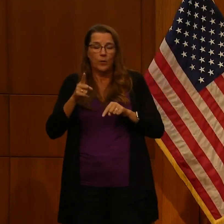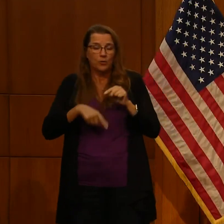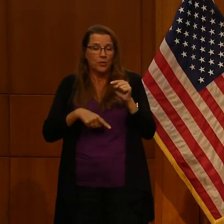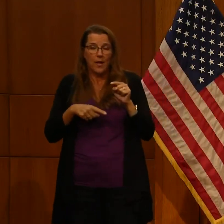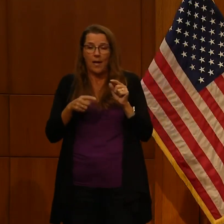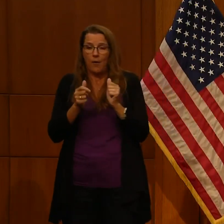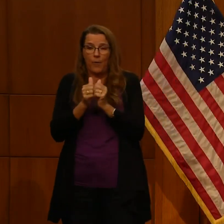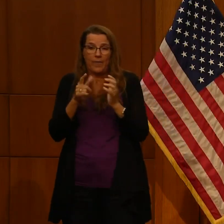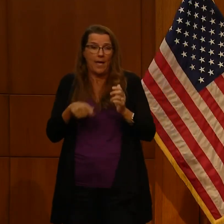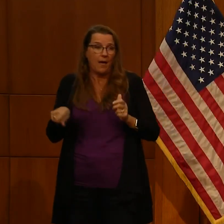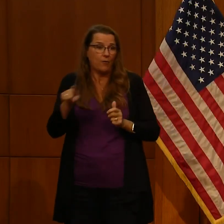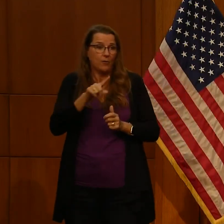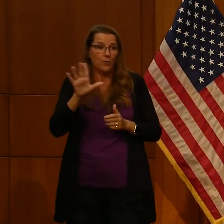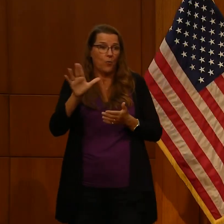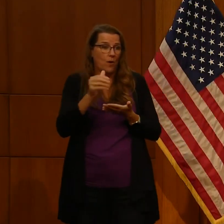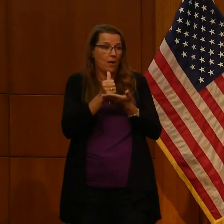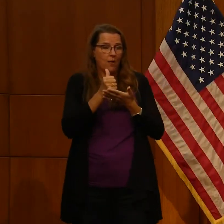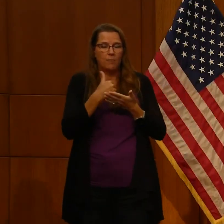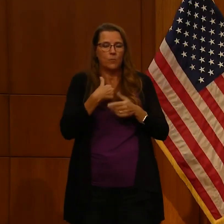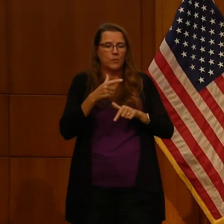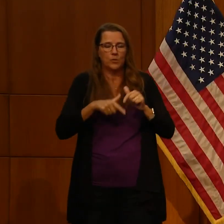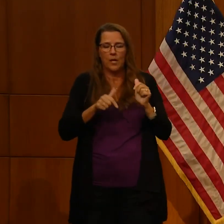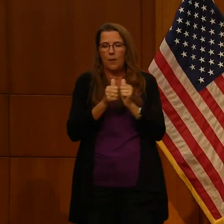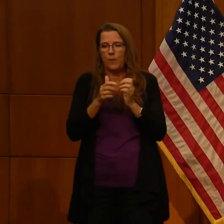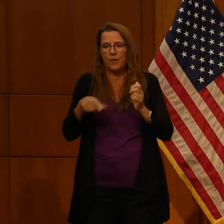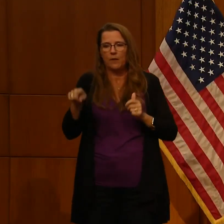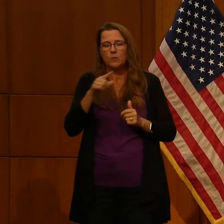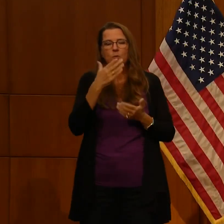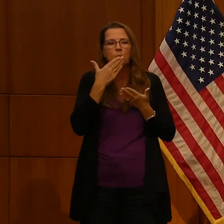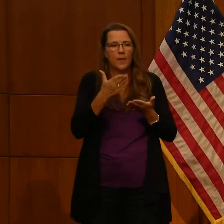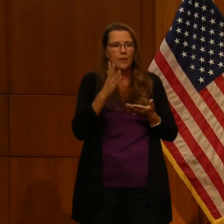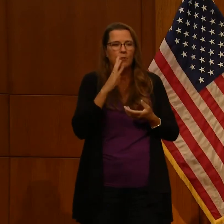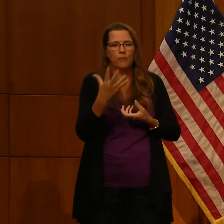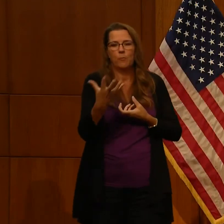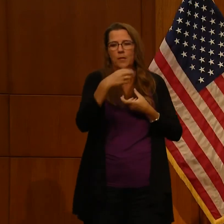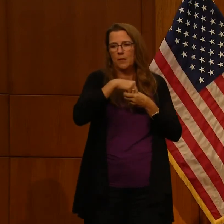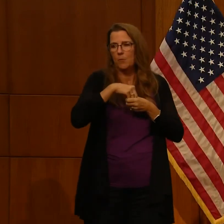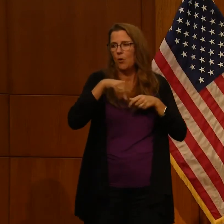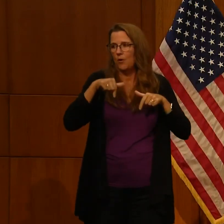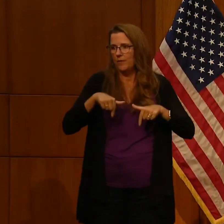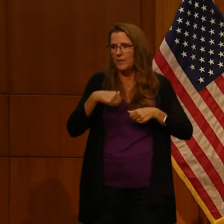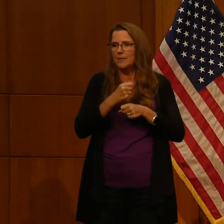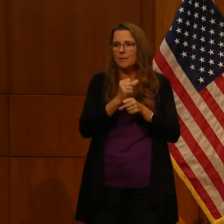BUT WE COULDN'T DO THIS WITHOUT YOU. AND SO. AH I REALLY